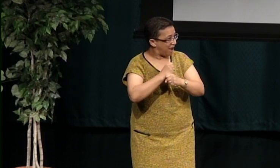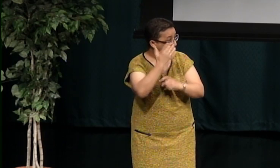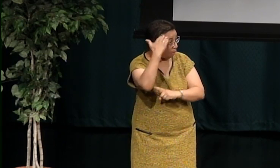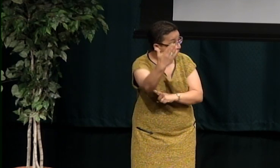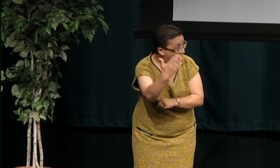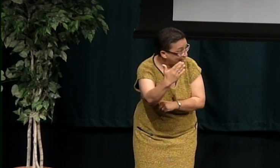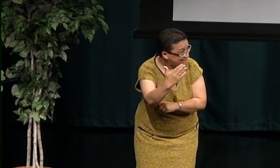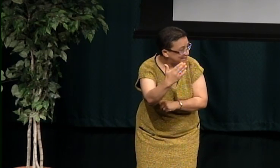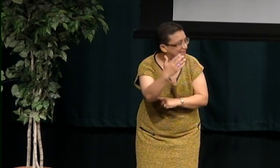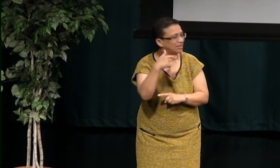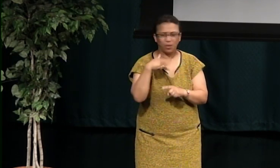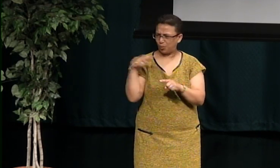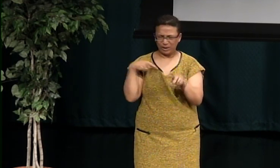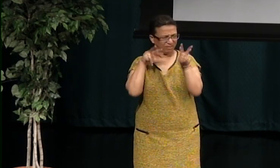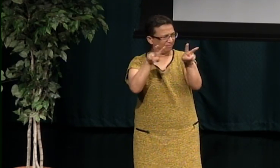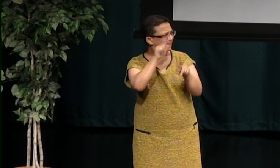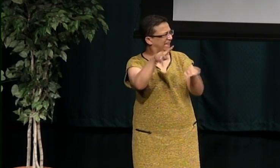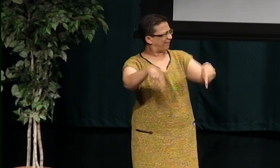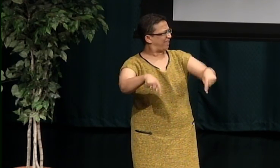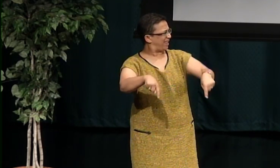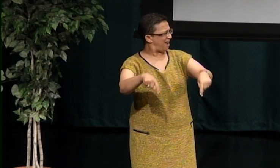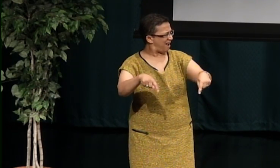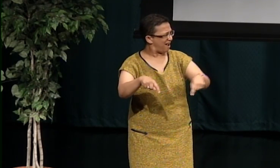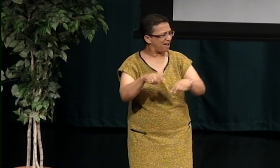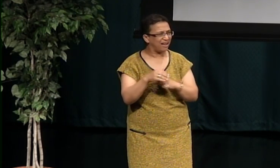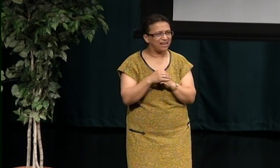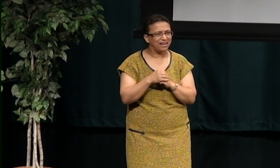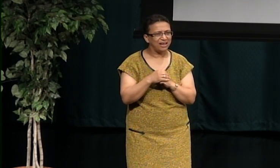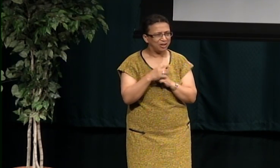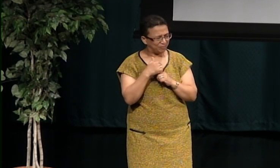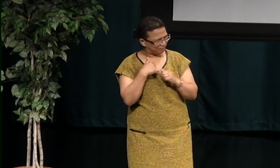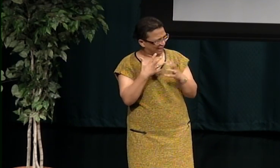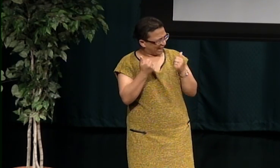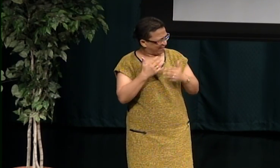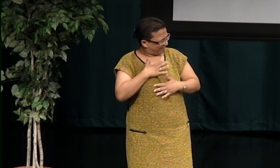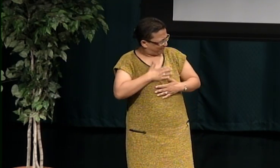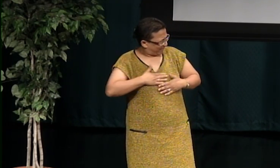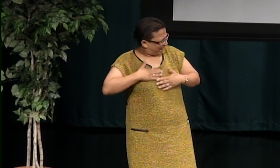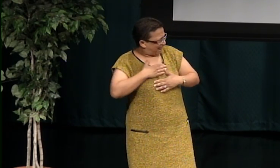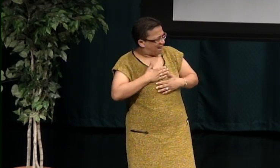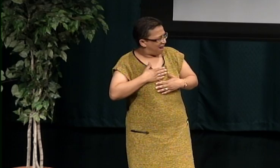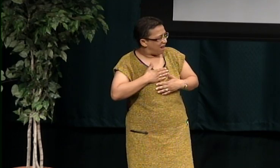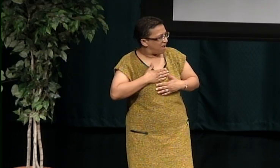there's lots of different ways to do that. There's building awareness and you have these celebrations